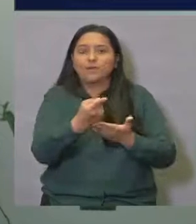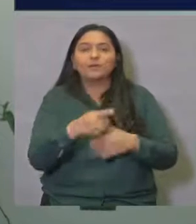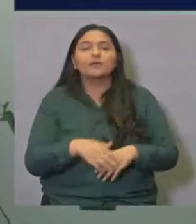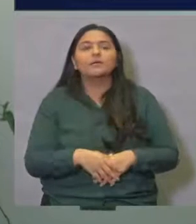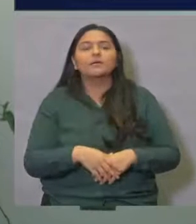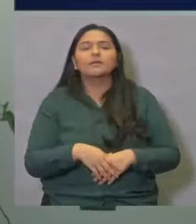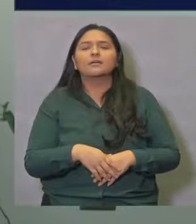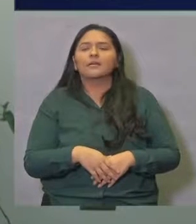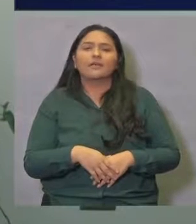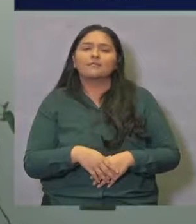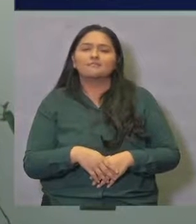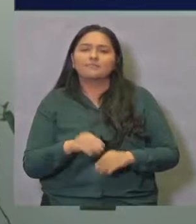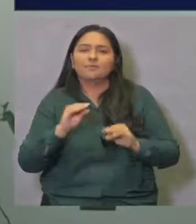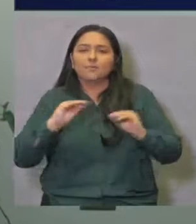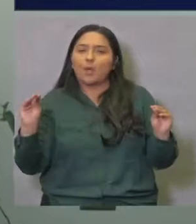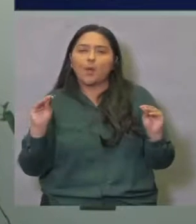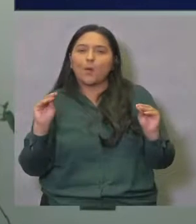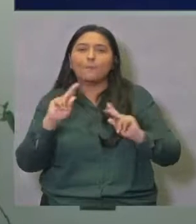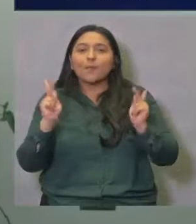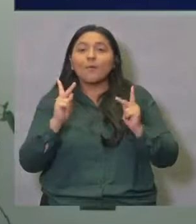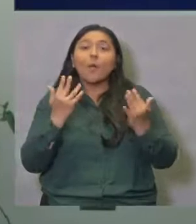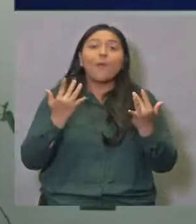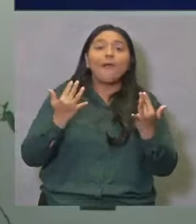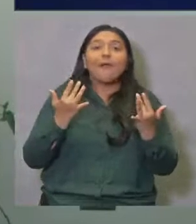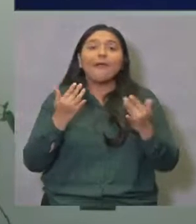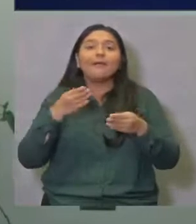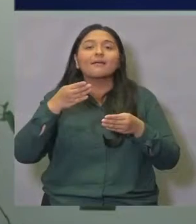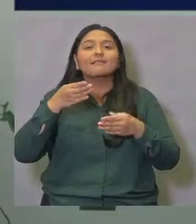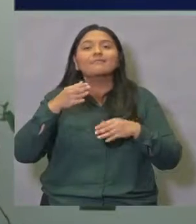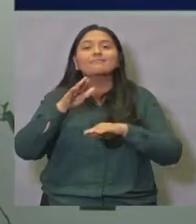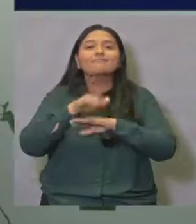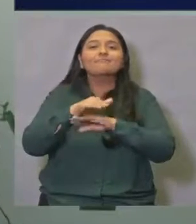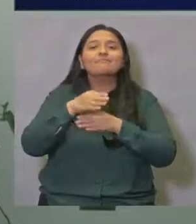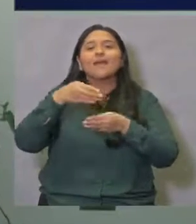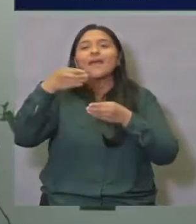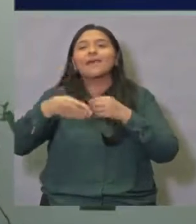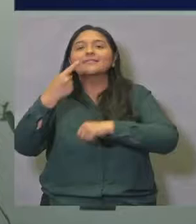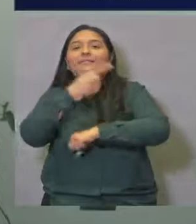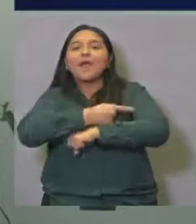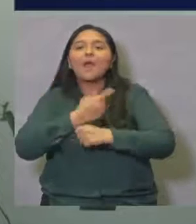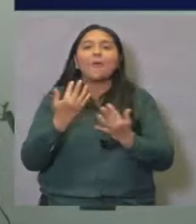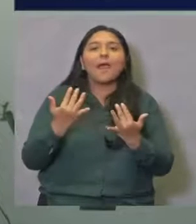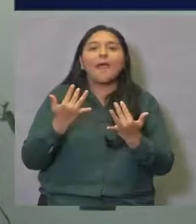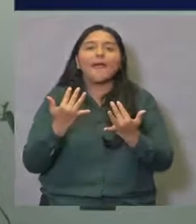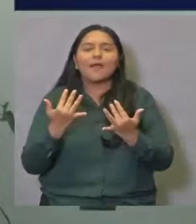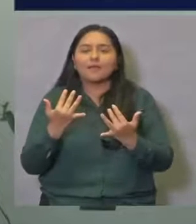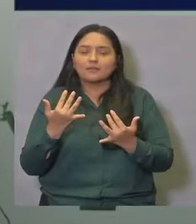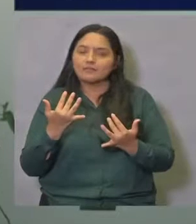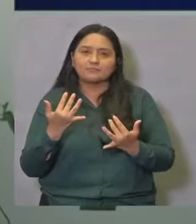I KNOW AT THE COUNTY SITES, BECAUSE I WORKED THERE ONCE A WEEK, WE DON'T HAVE PEOPLE AT THE END OF THE DAY THAT ARE